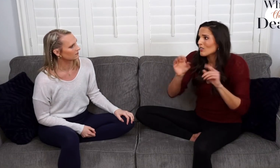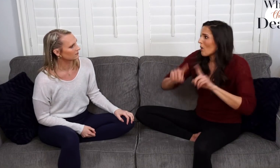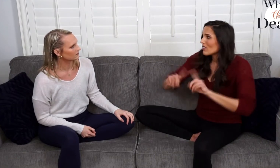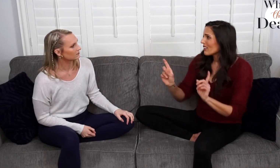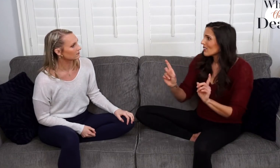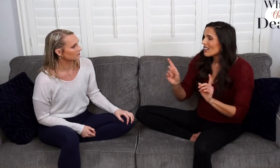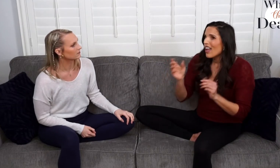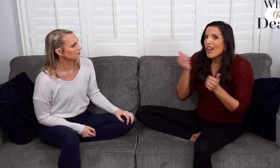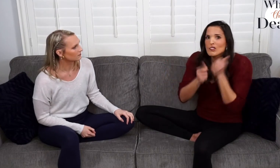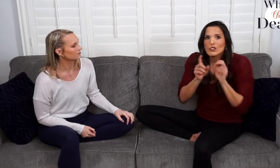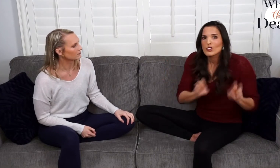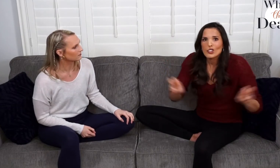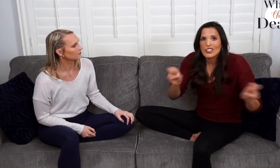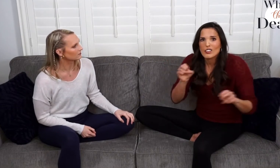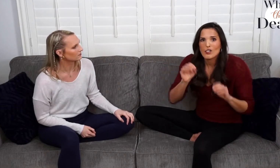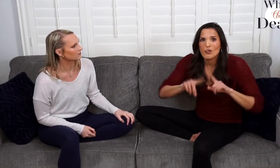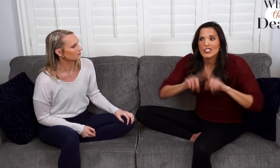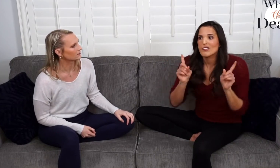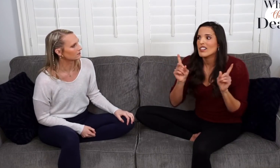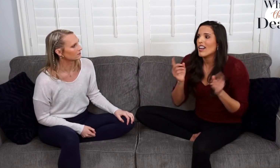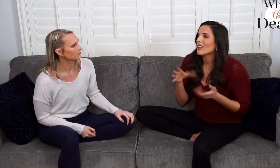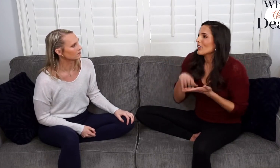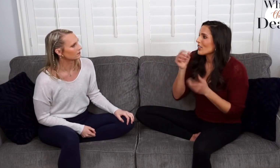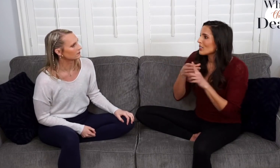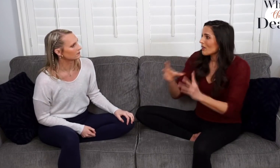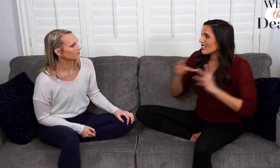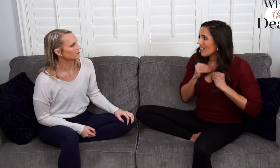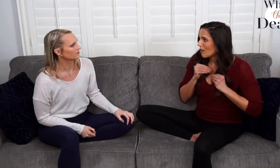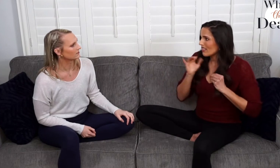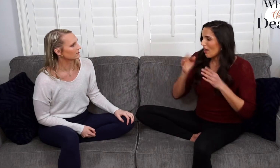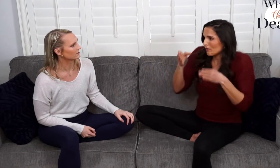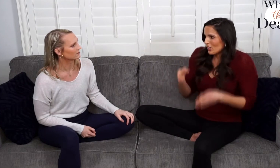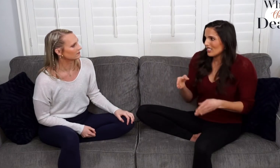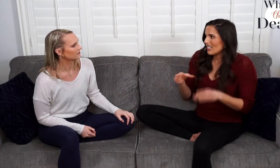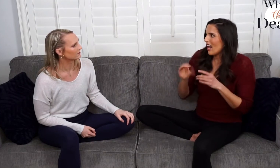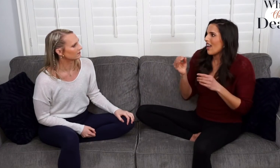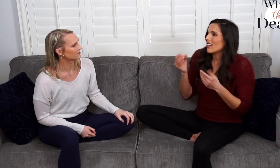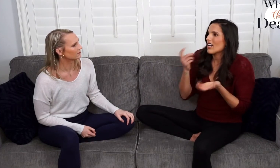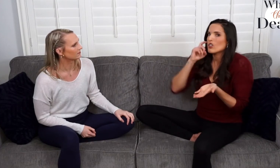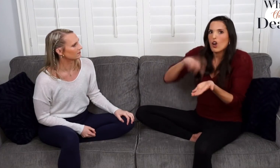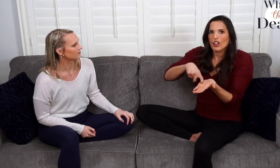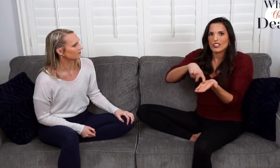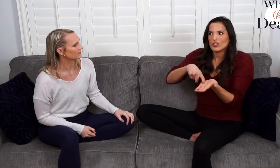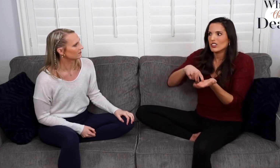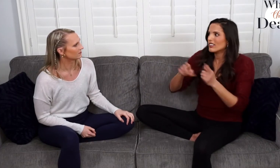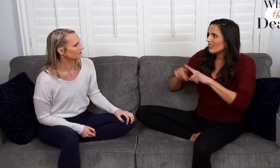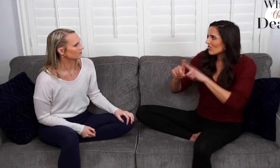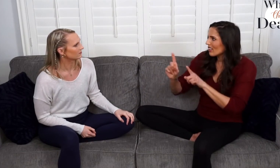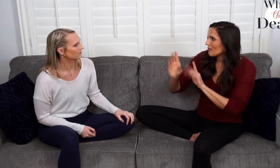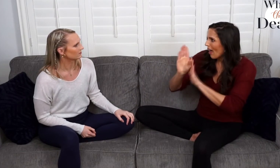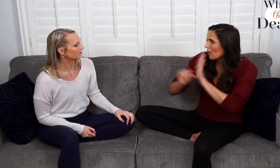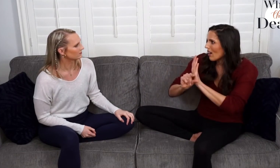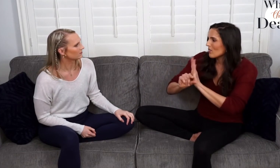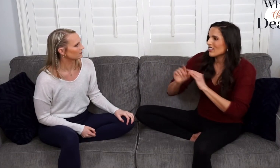upbringing is so different and everyone's journeys are so different and learning to accept that person and acknowledge the different